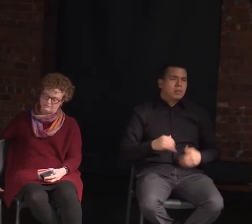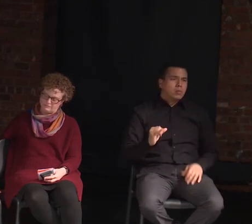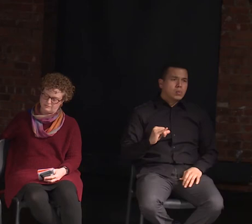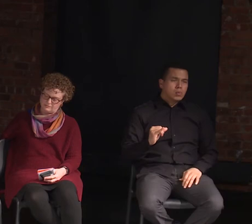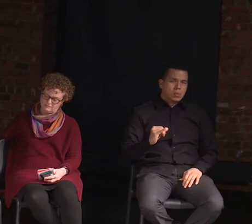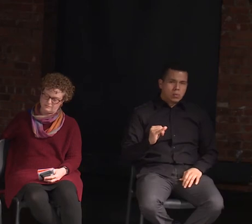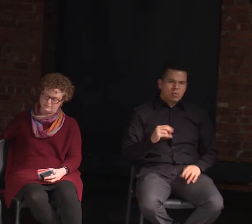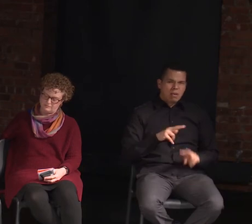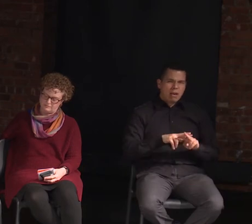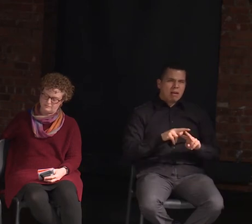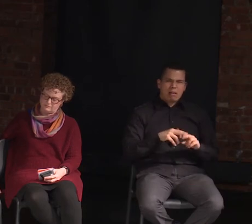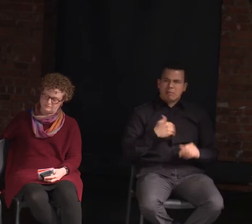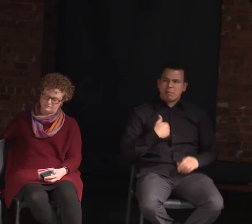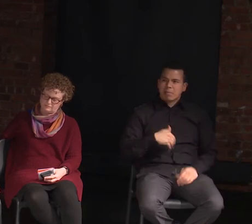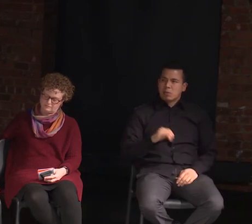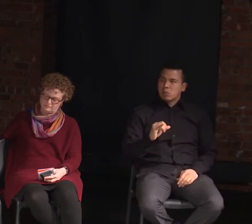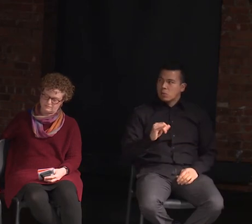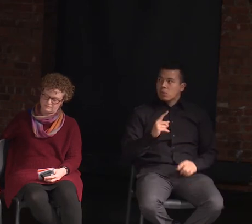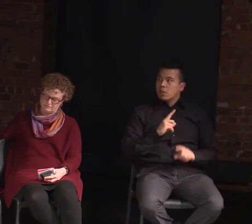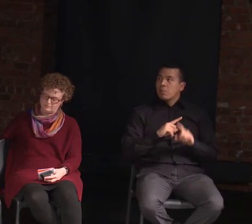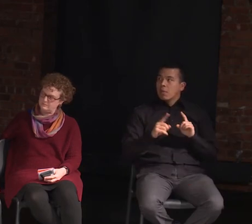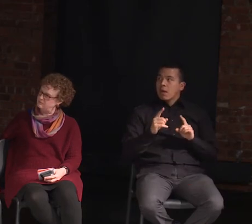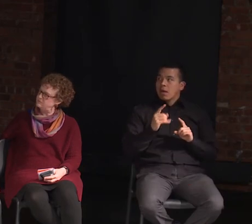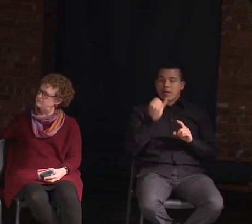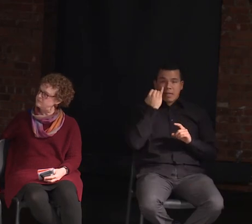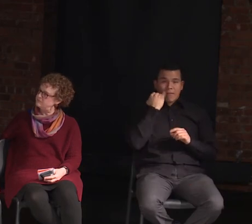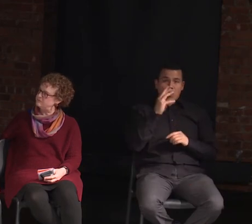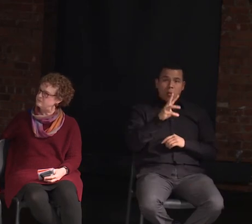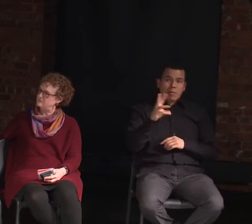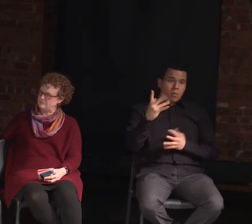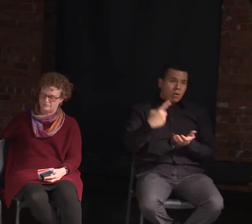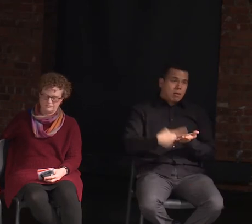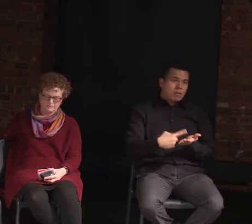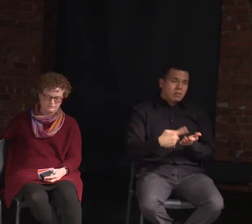date yet, but if you look at our website, we do want to have an open discussion about that.